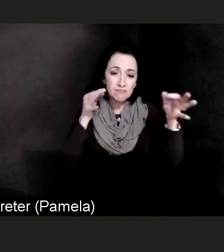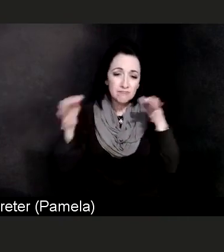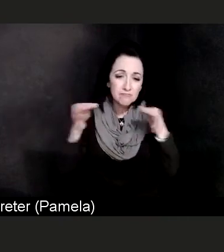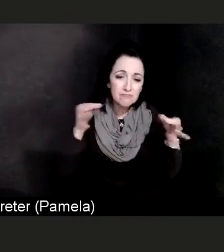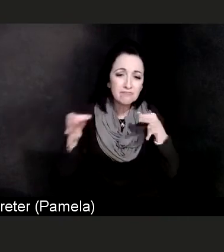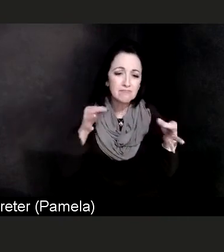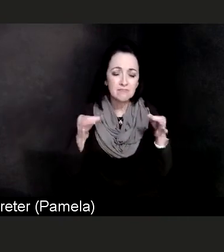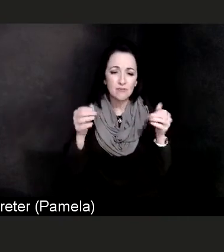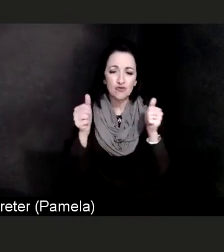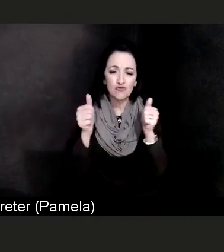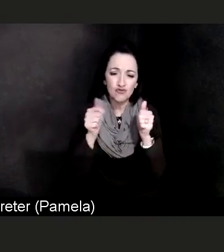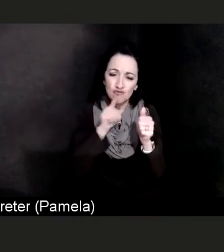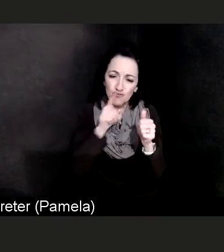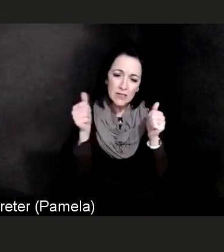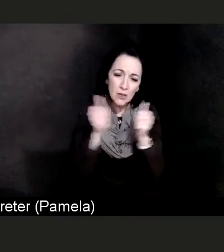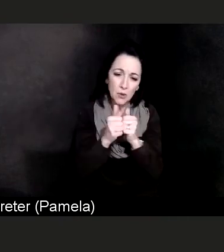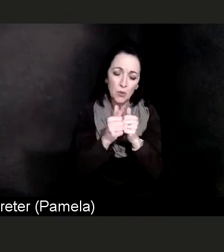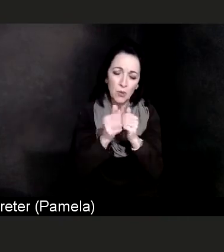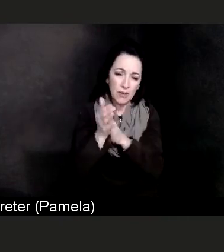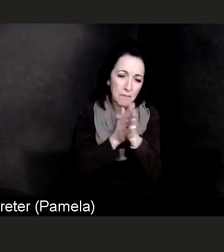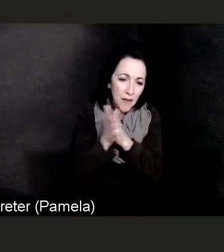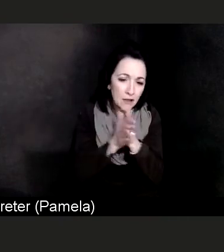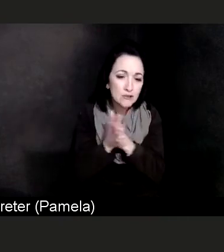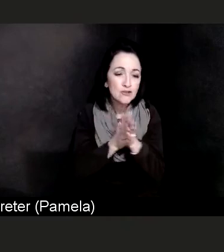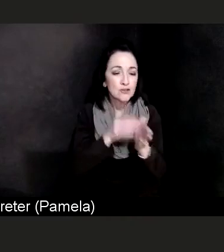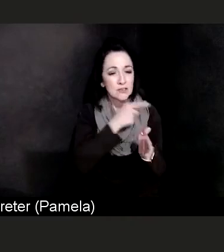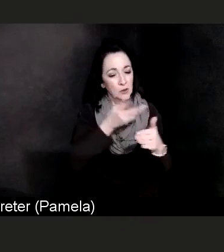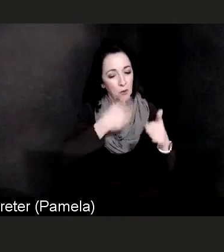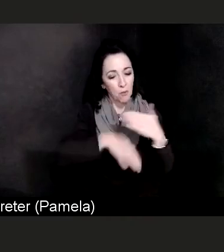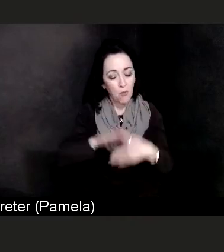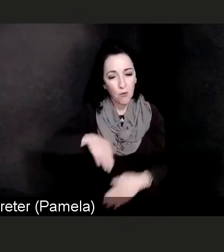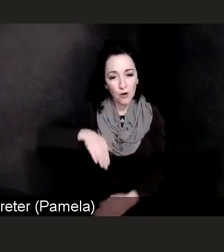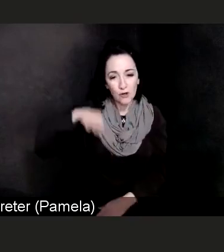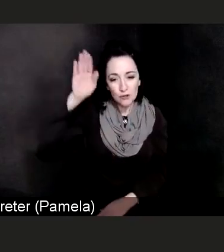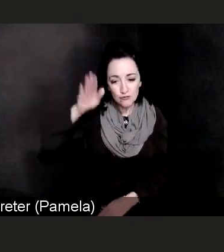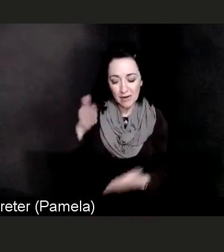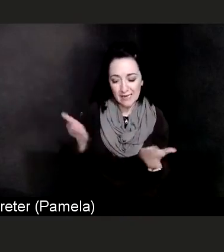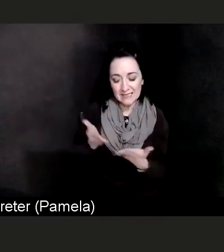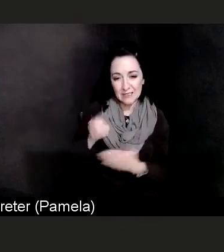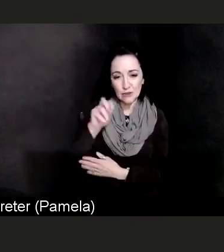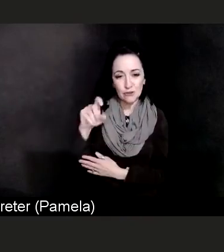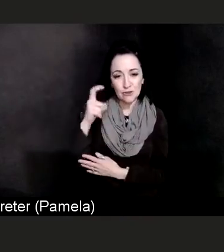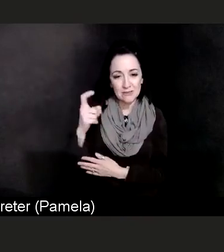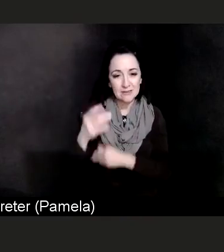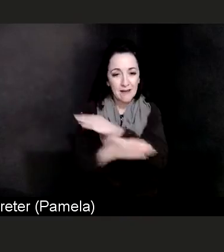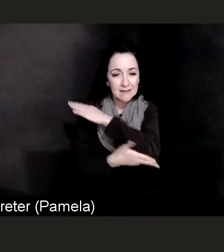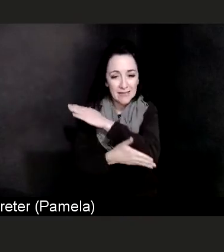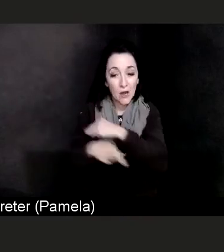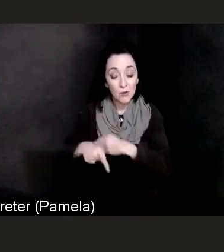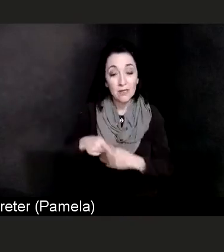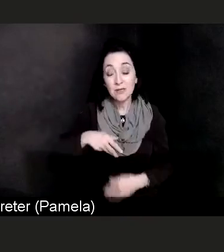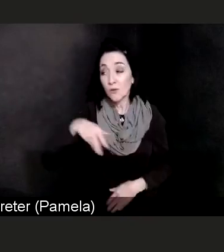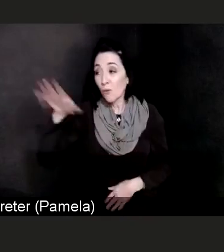as someone who was born and raised here in Sussex County, went away to school but decided to come back